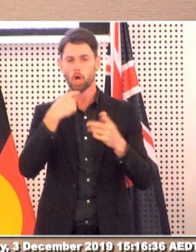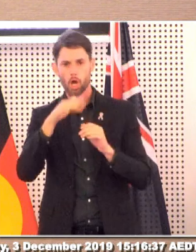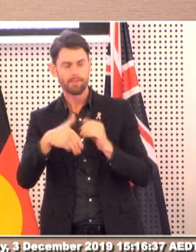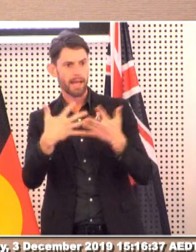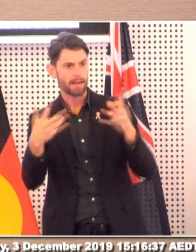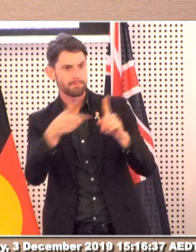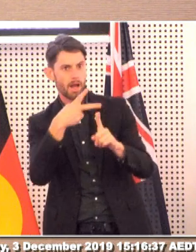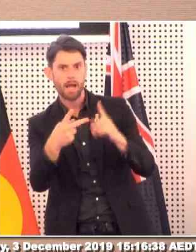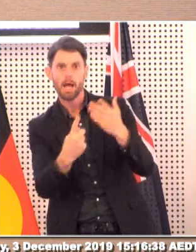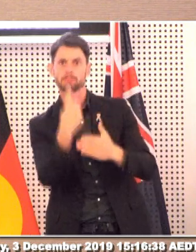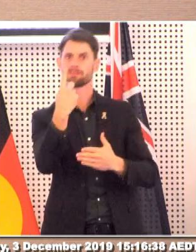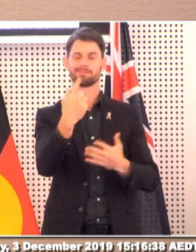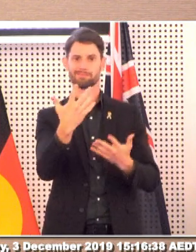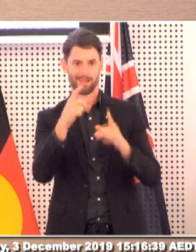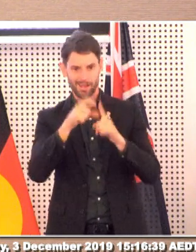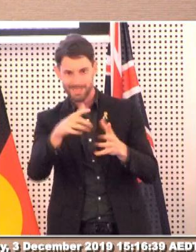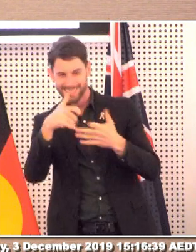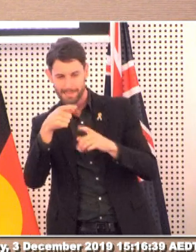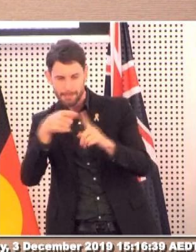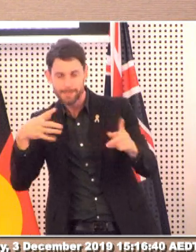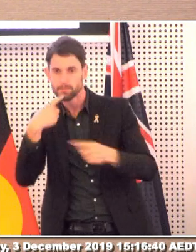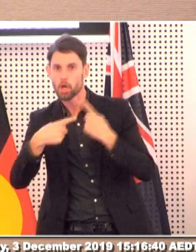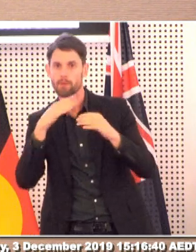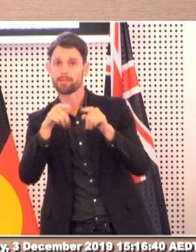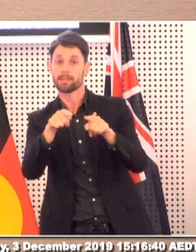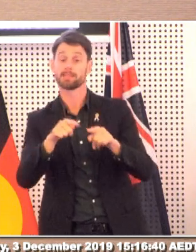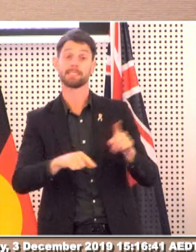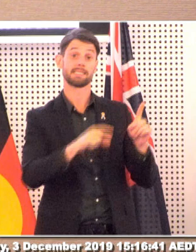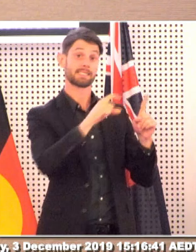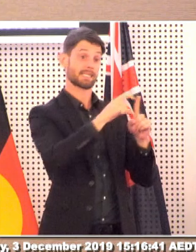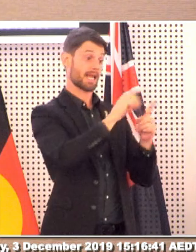The Disability Services Commissioner and the Department of Human Services sees